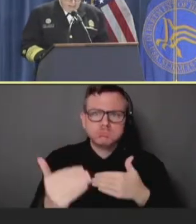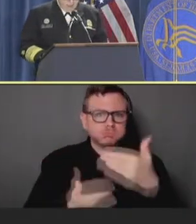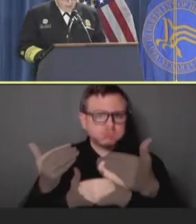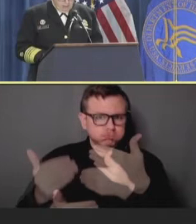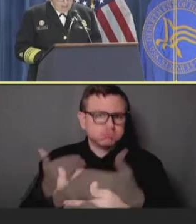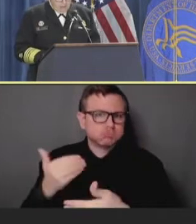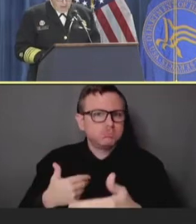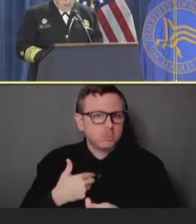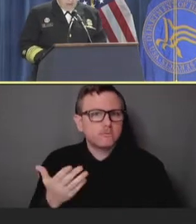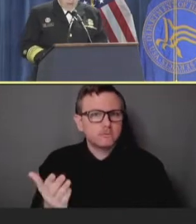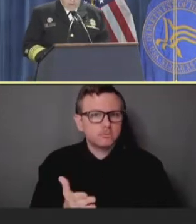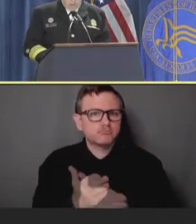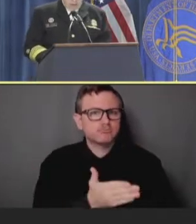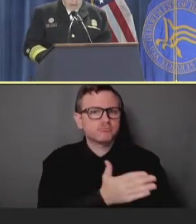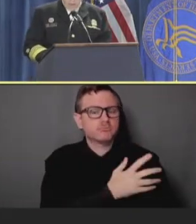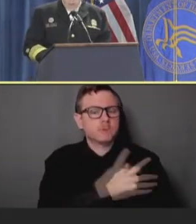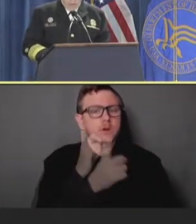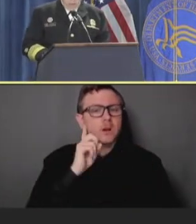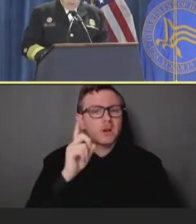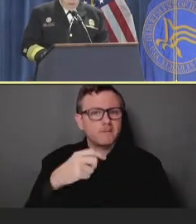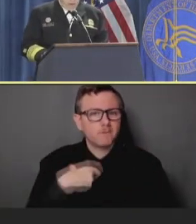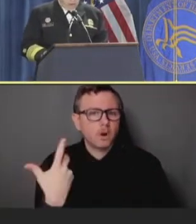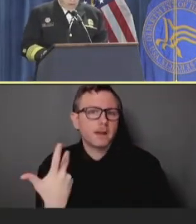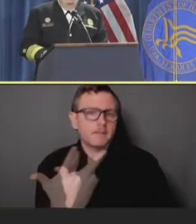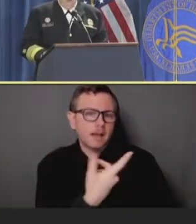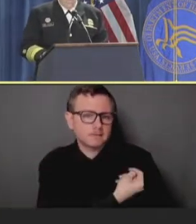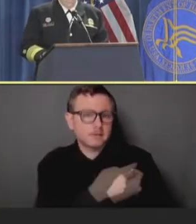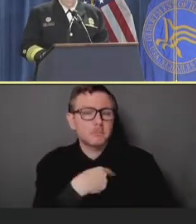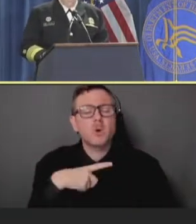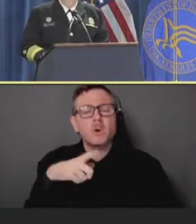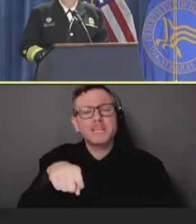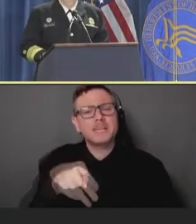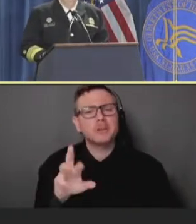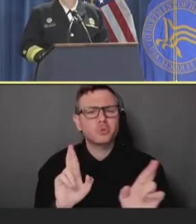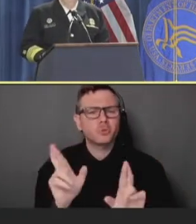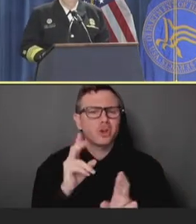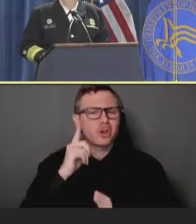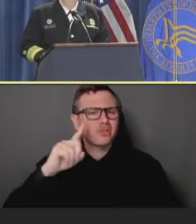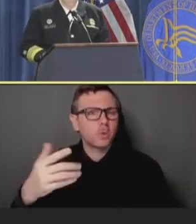need to remain vigilant as we prepare for potential surges, potential new variants,